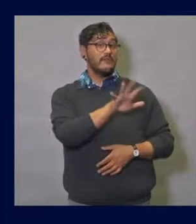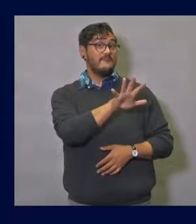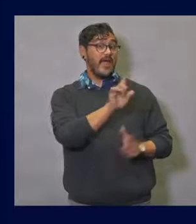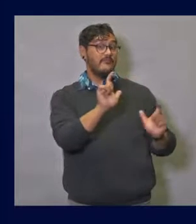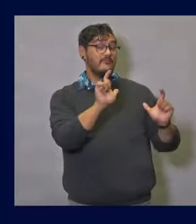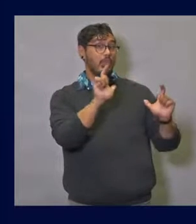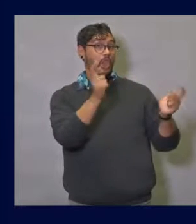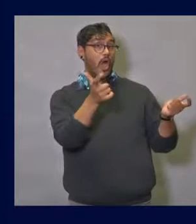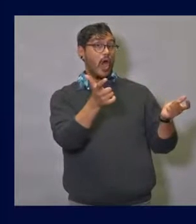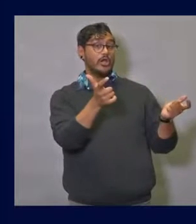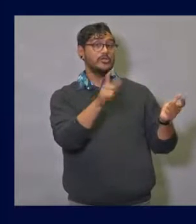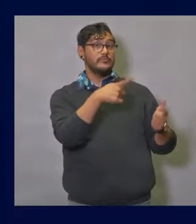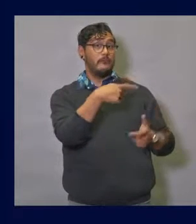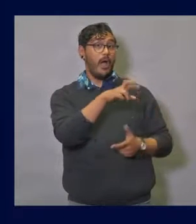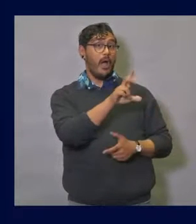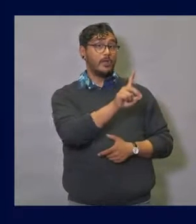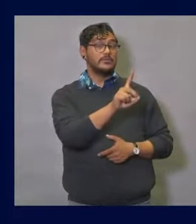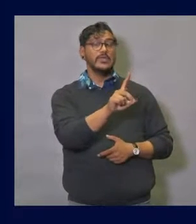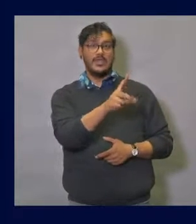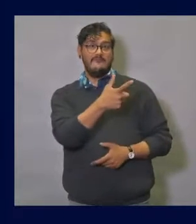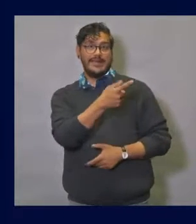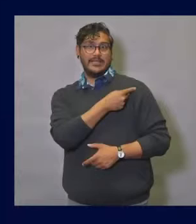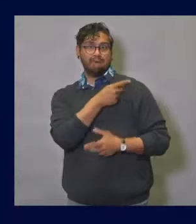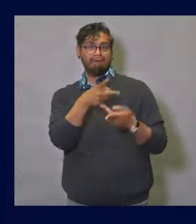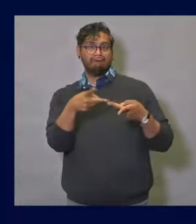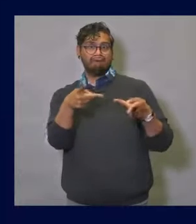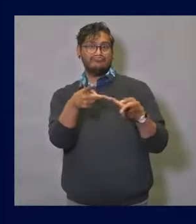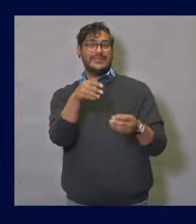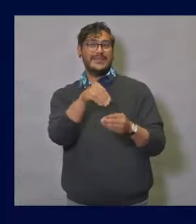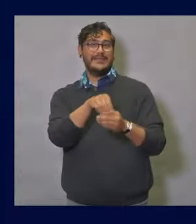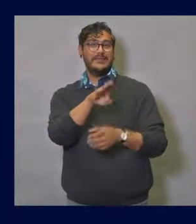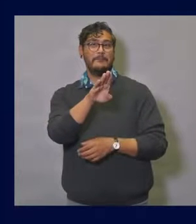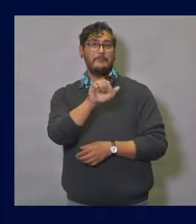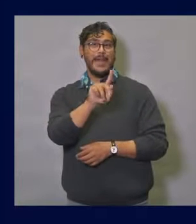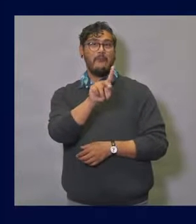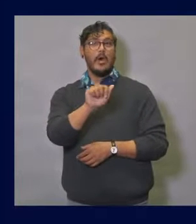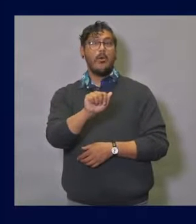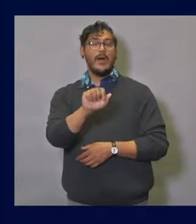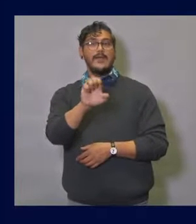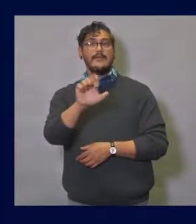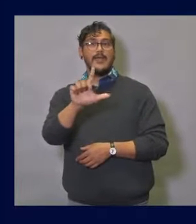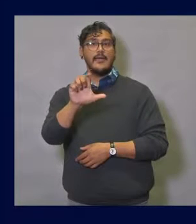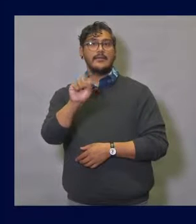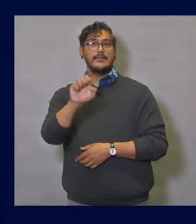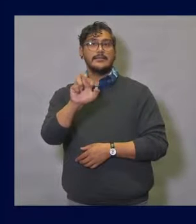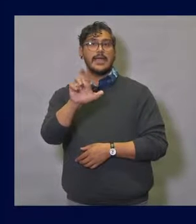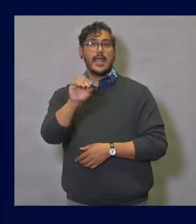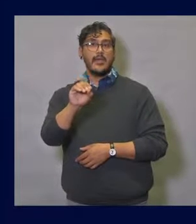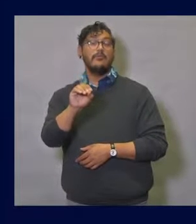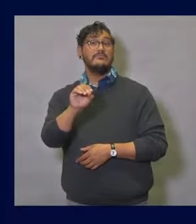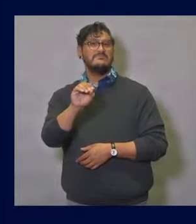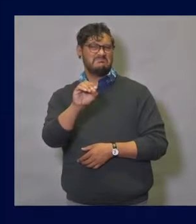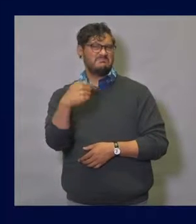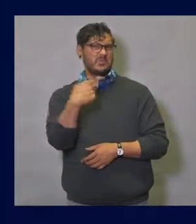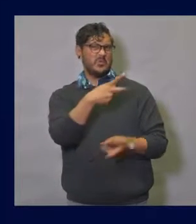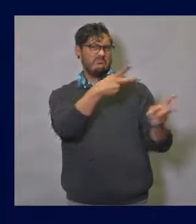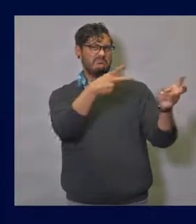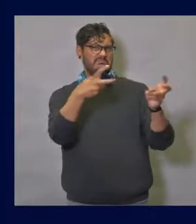RUN SITES. WHICH INCLUDES THE FIVE LARGE CAPACITY PODS AND THE